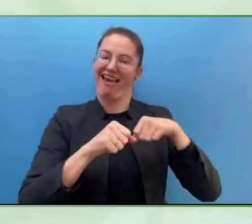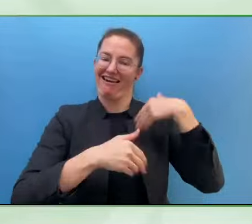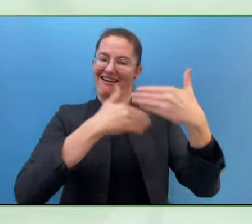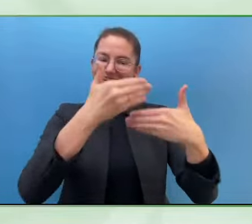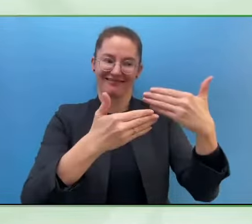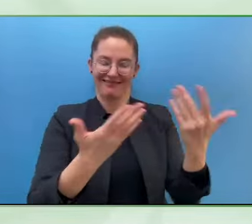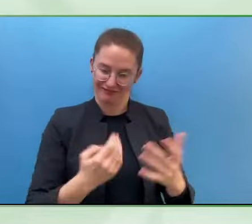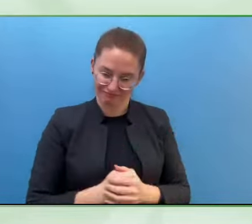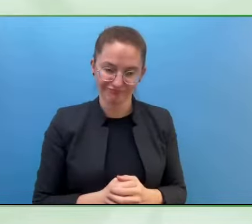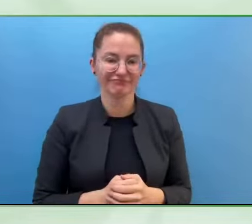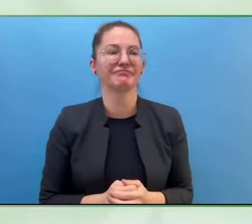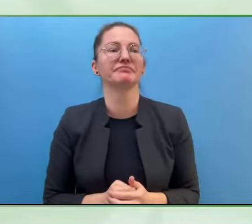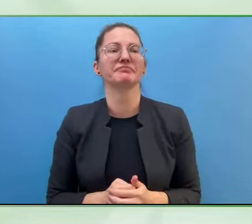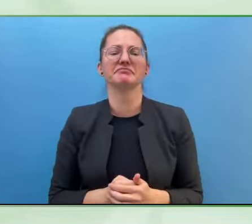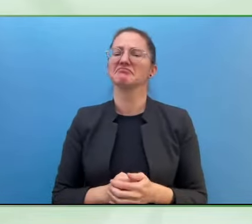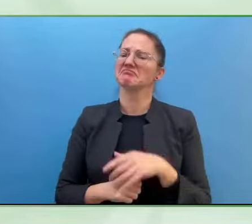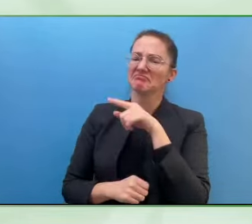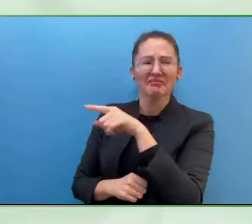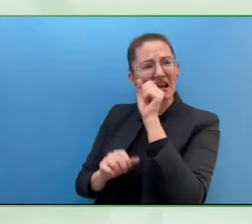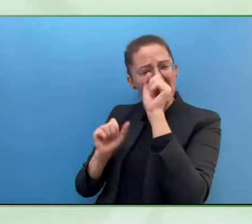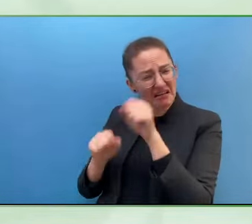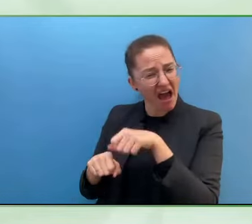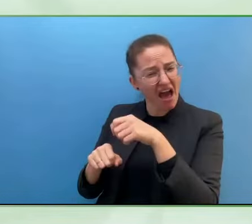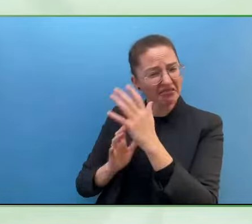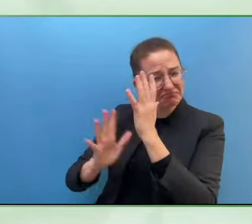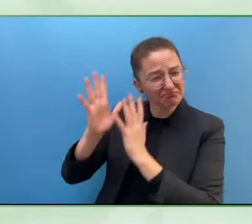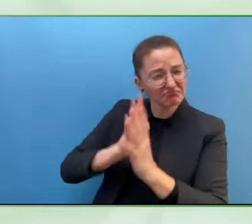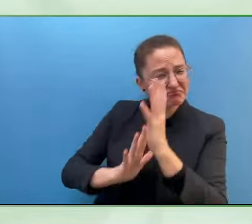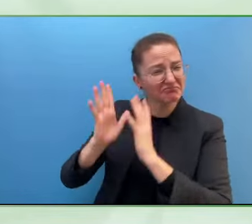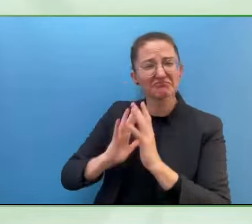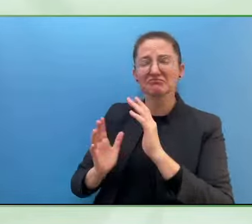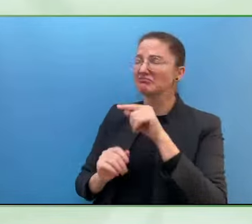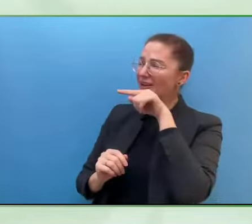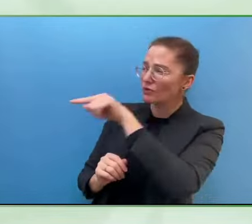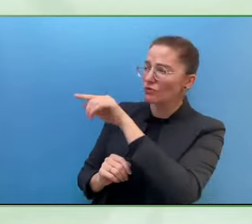At the moment, we have 120 branches.